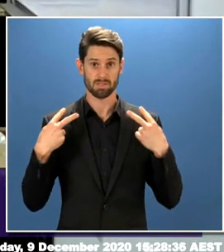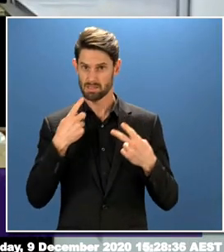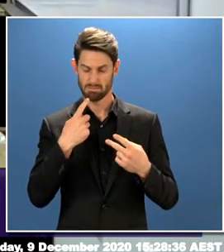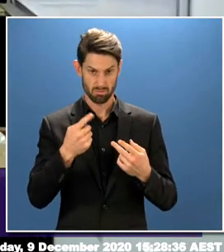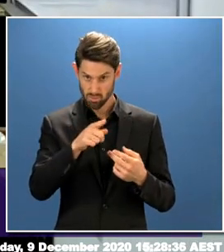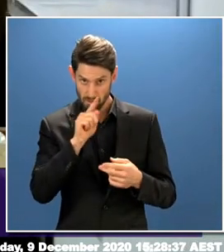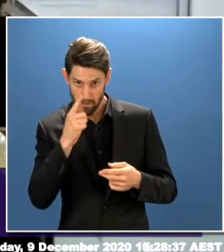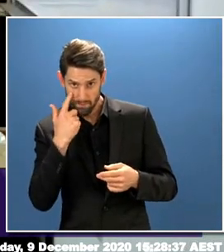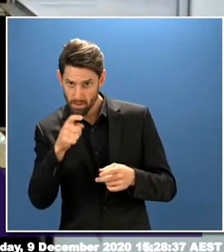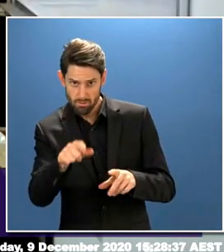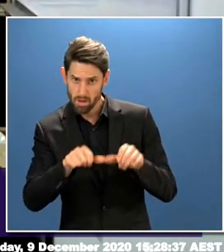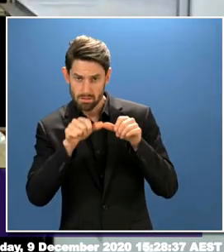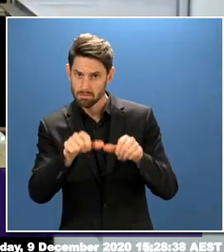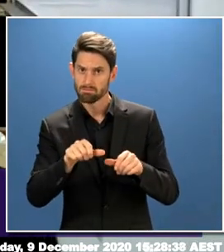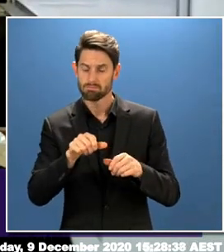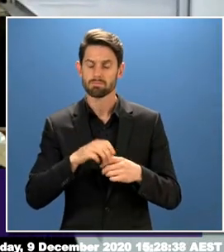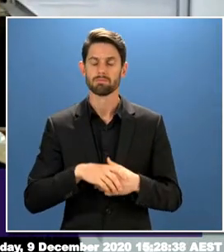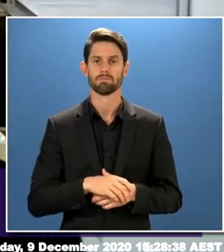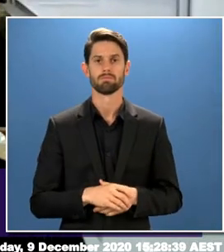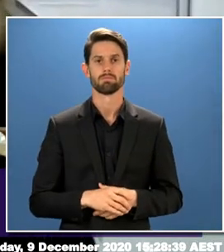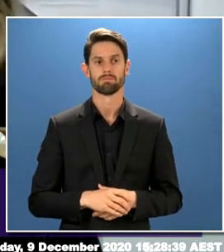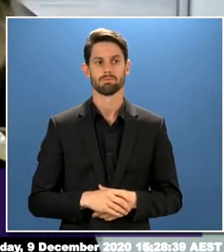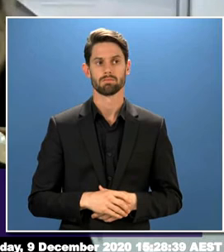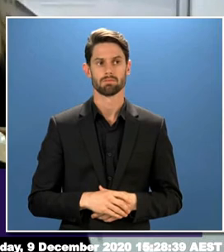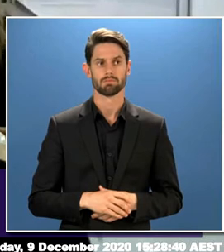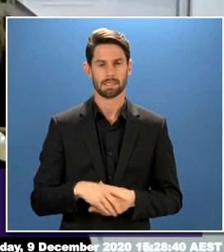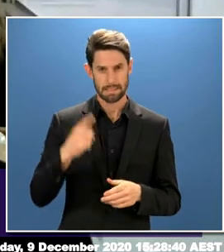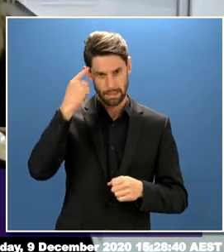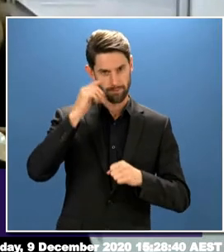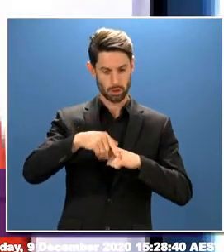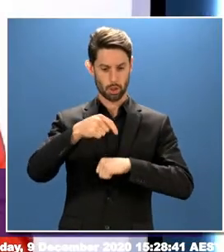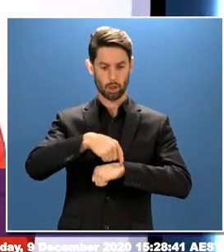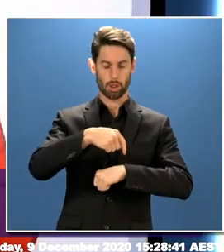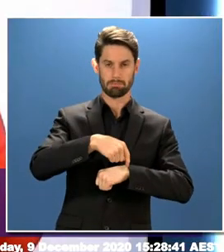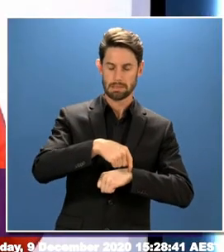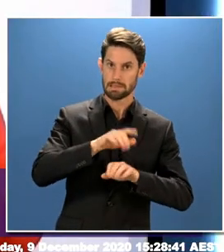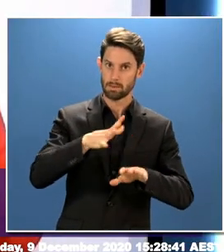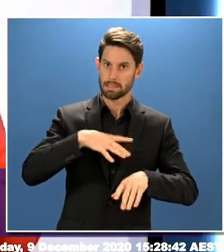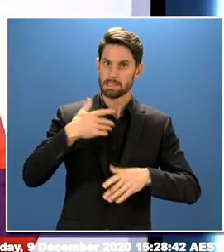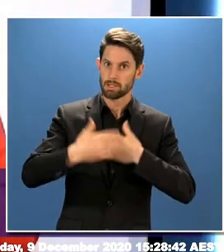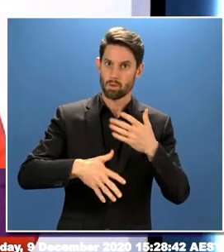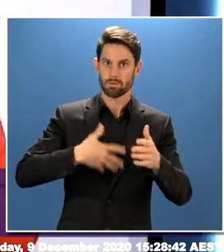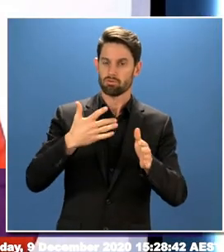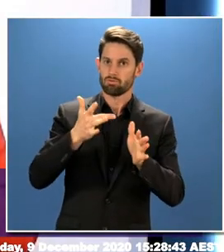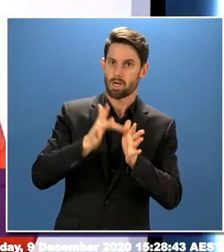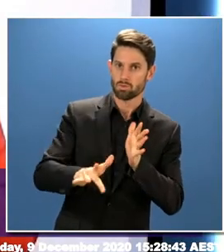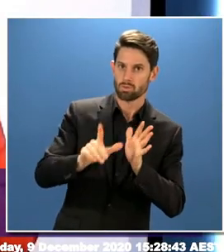(CROSSTALK)